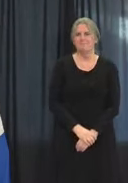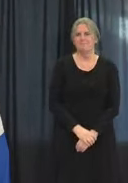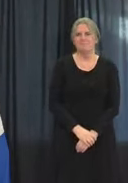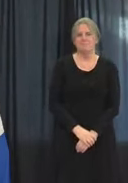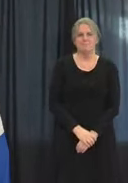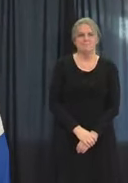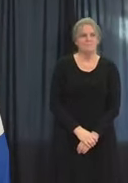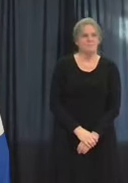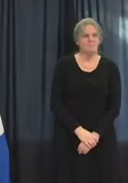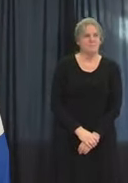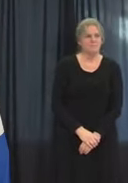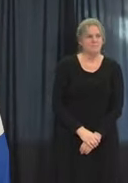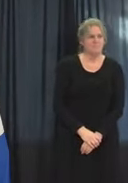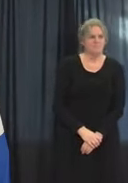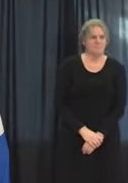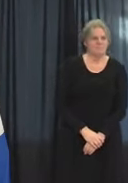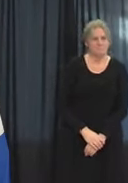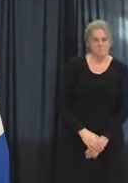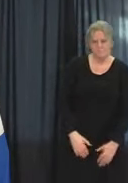Thank you.